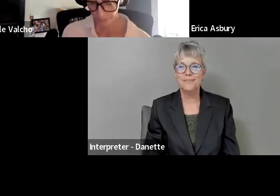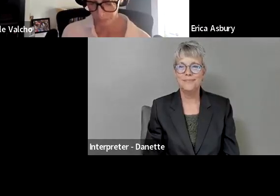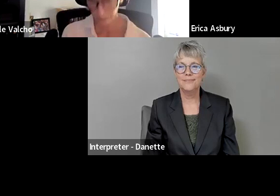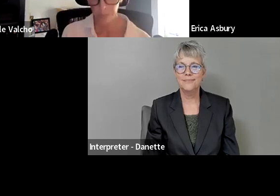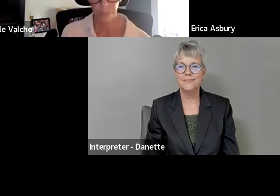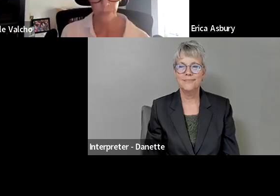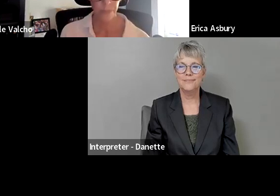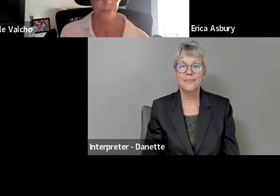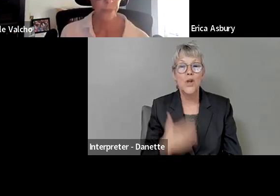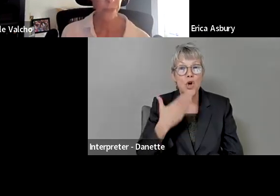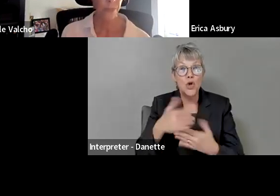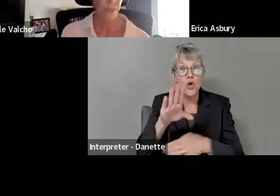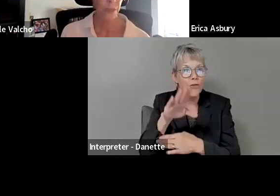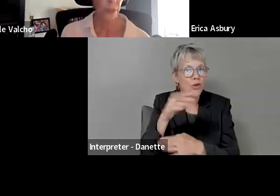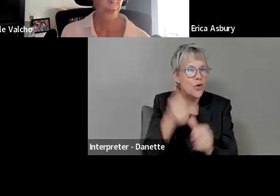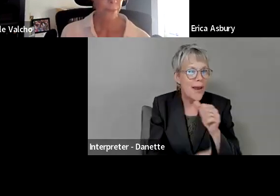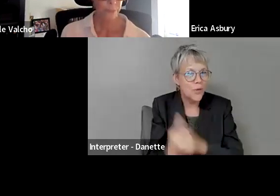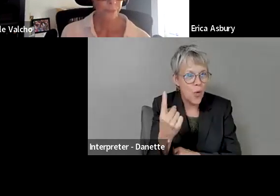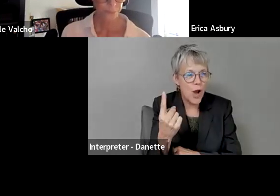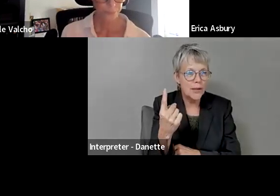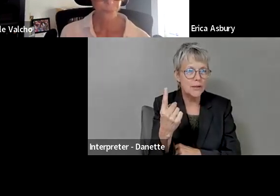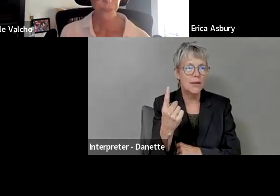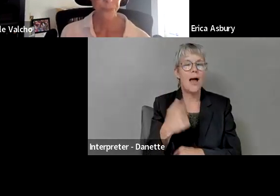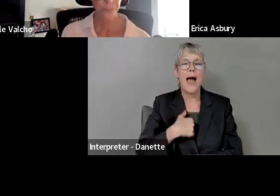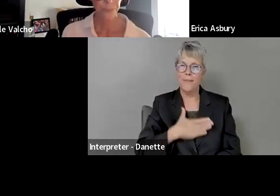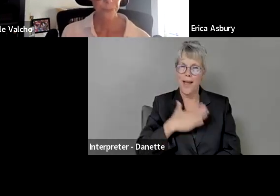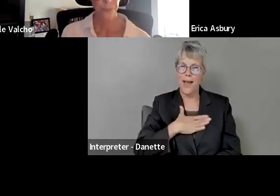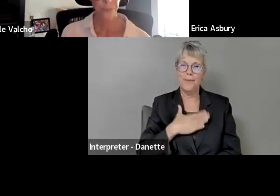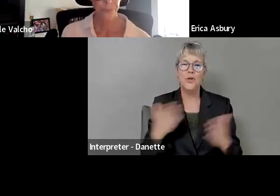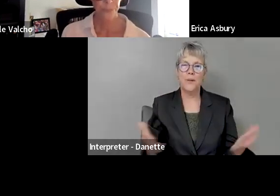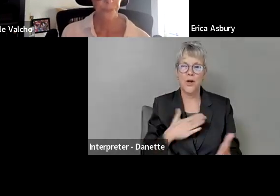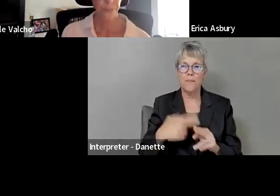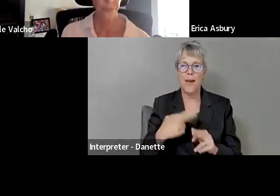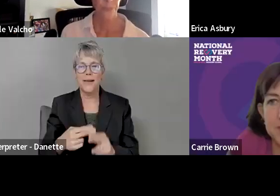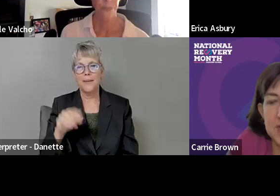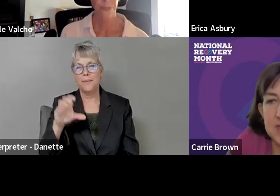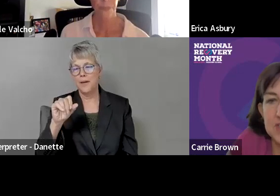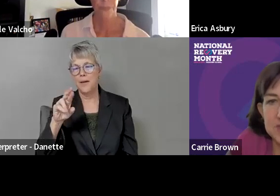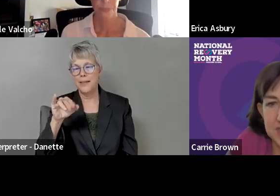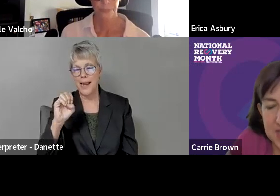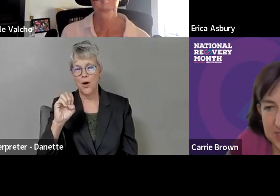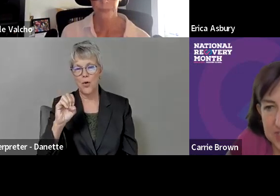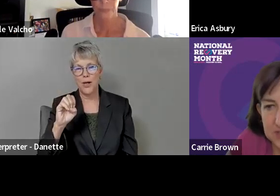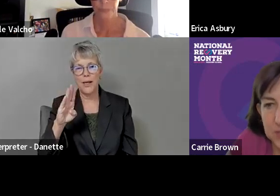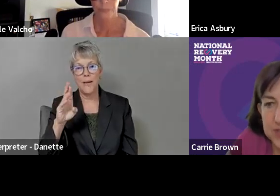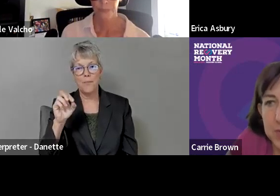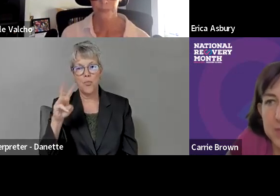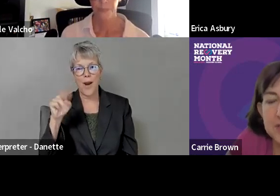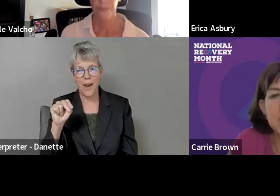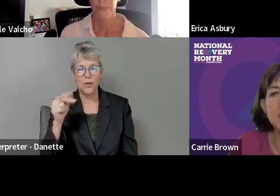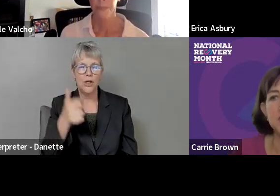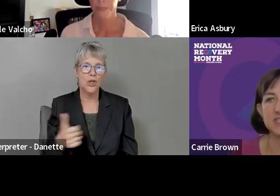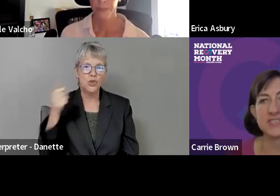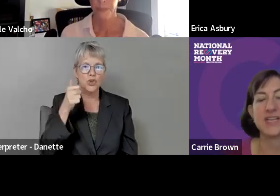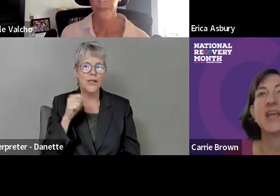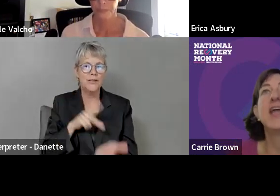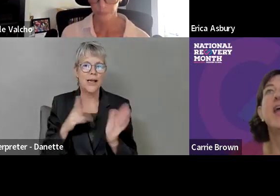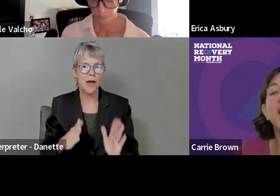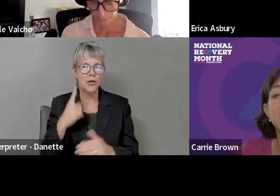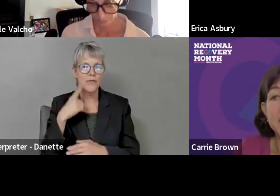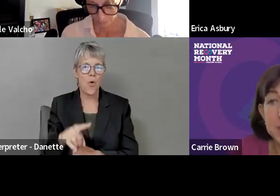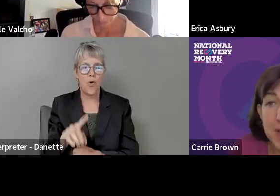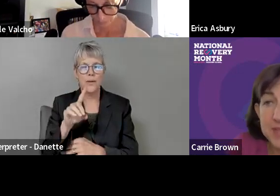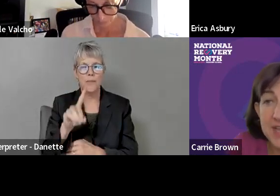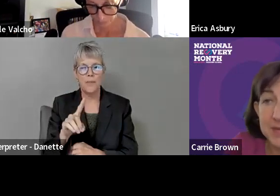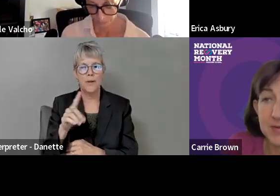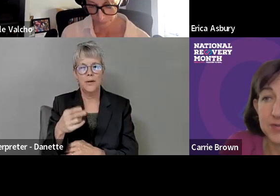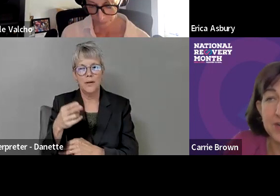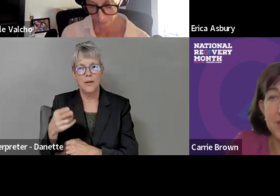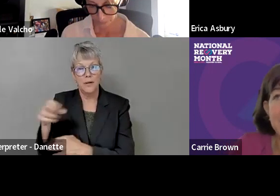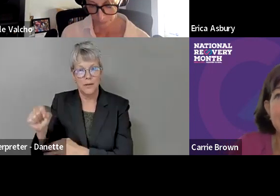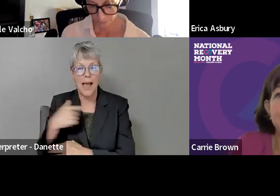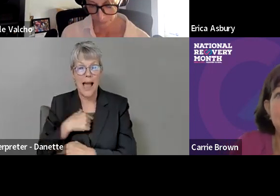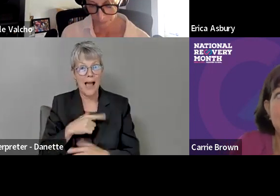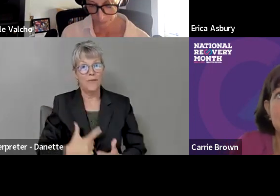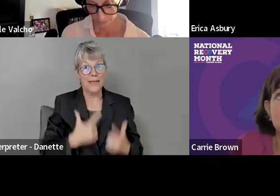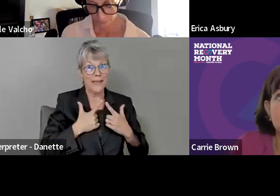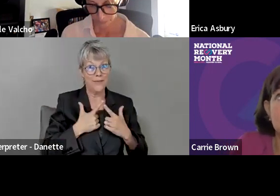Carrie Brown: Good afternoon, everyone. Um, i'm so happy to be here. My name is Carrie Brown. I am the chief psychiatrist for the Department of Health and Human Services, and a little bit about me. I've been in North Carolina for